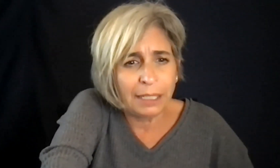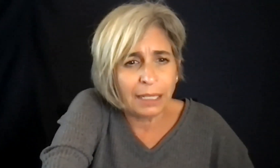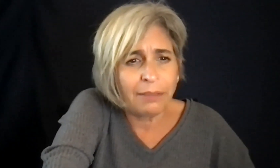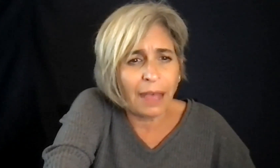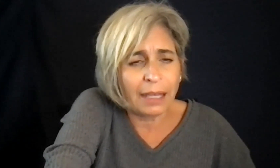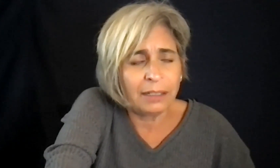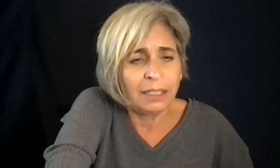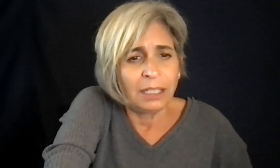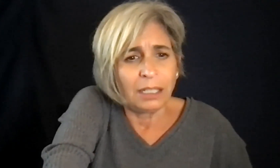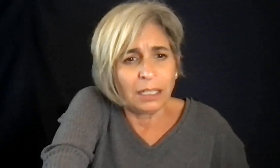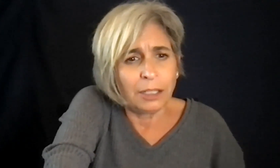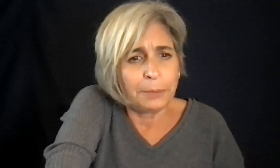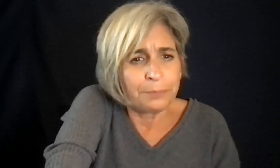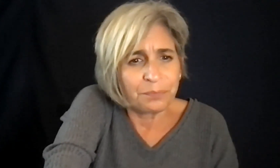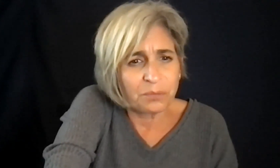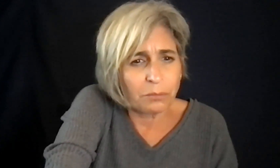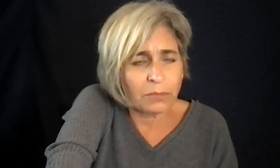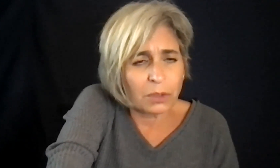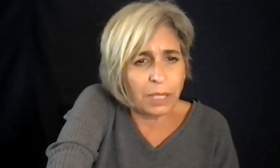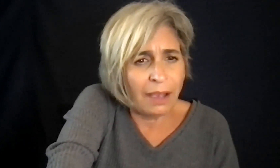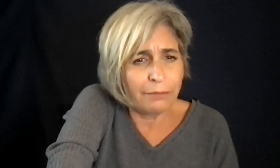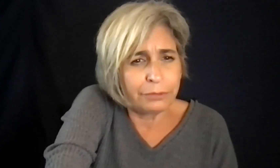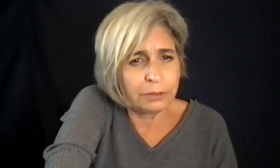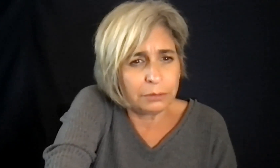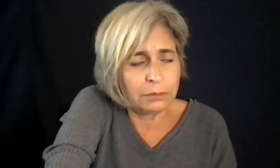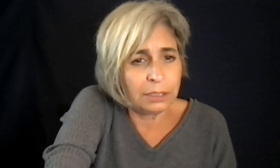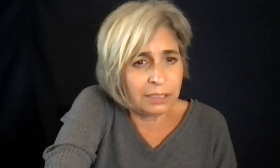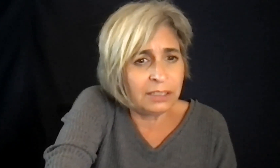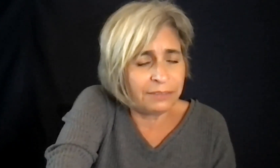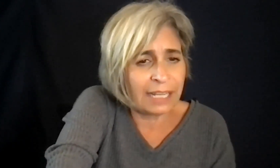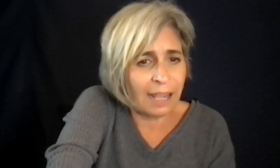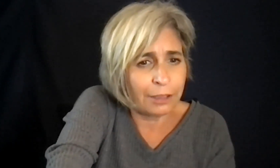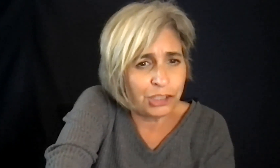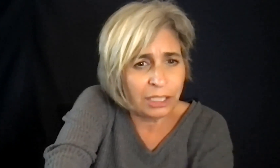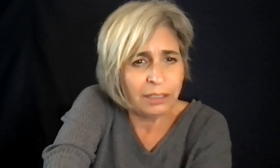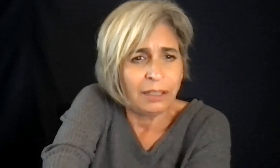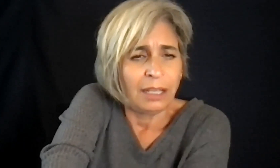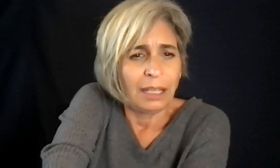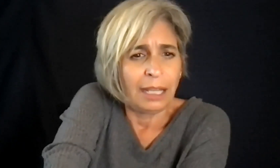meaning that we have assistive technology